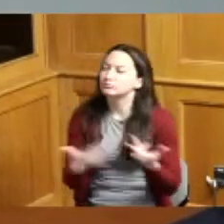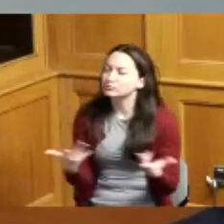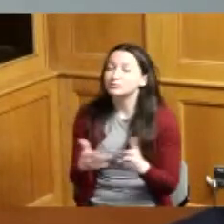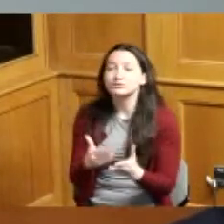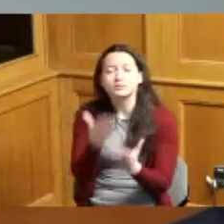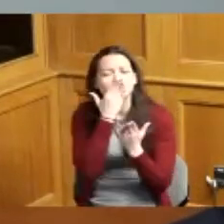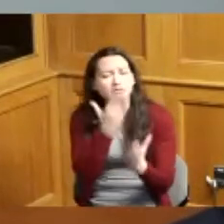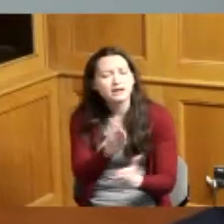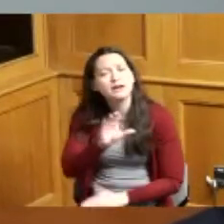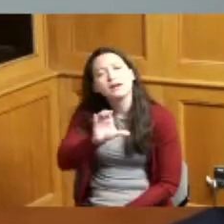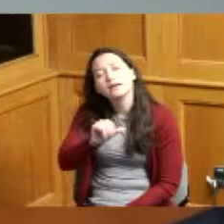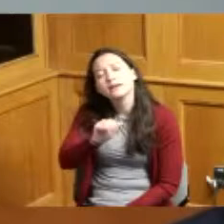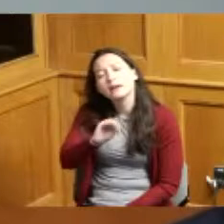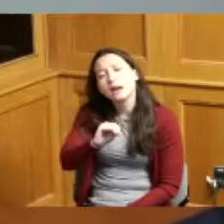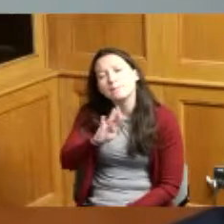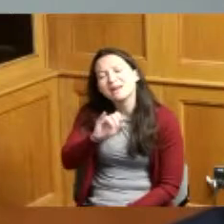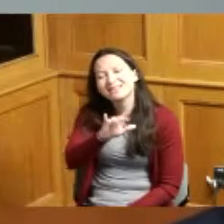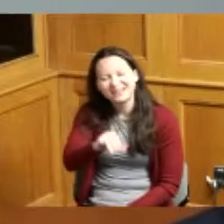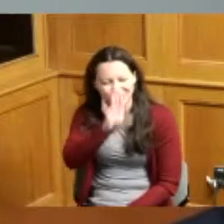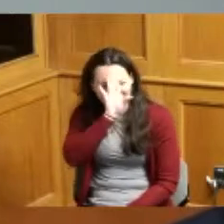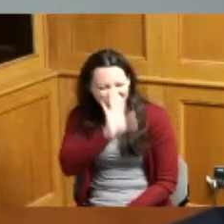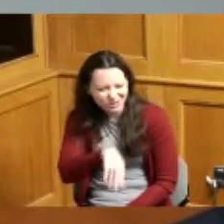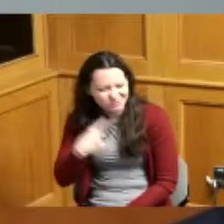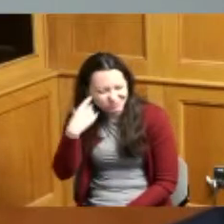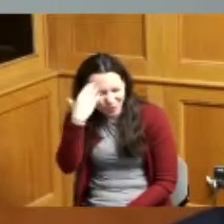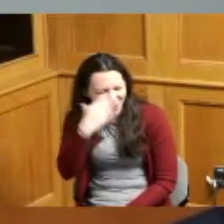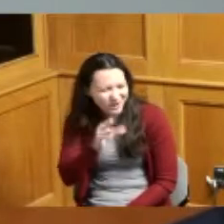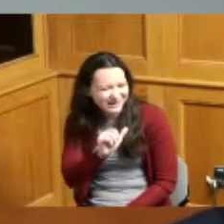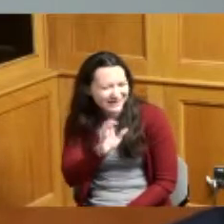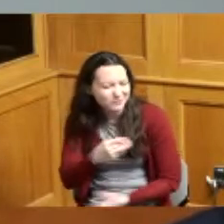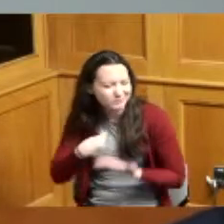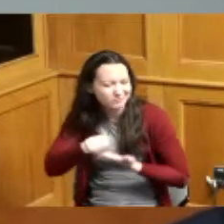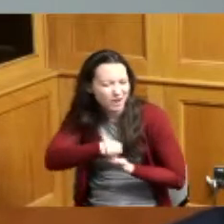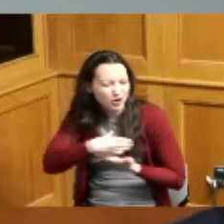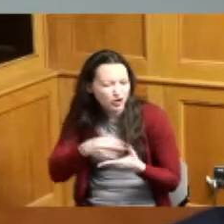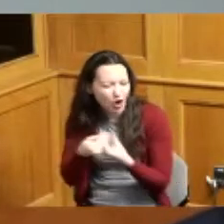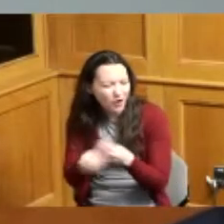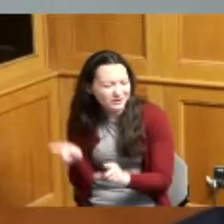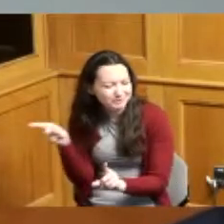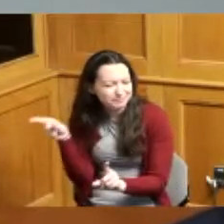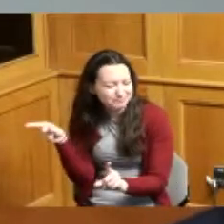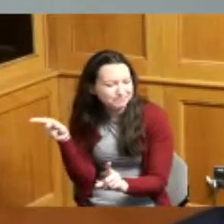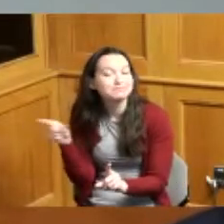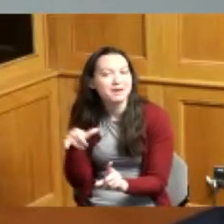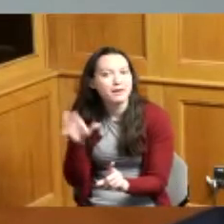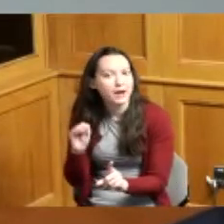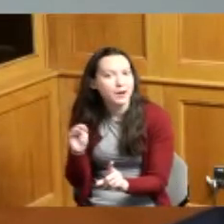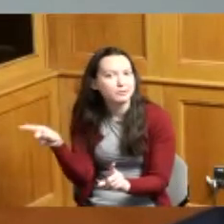um Cam Bentley I know most of you know cam and in our in our budget office um cam was responsible